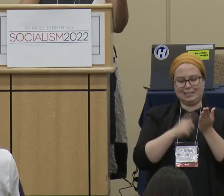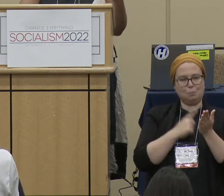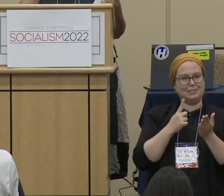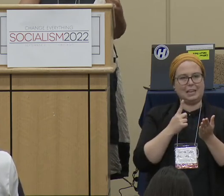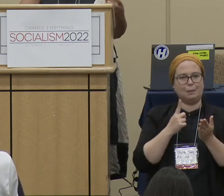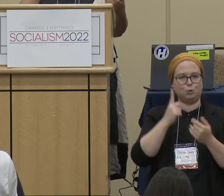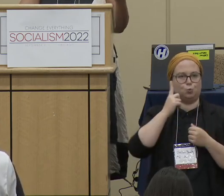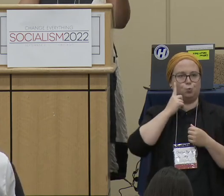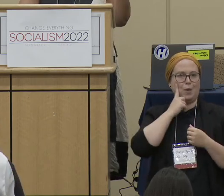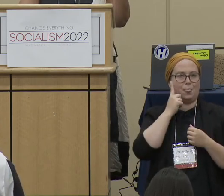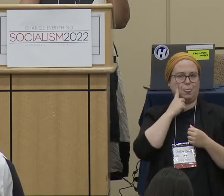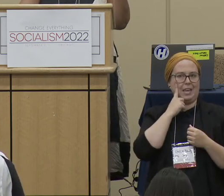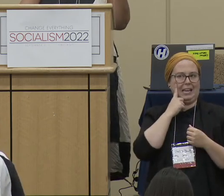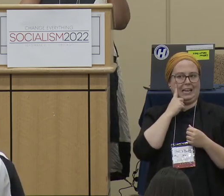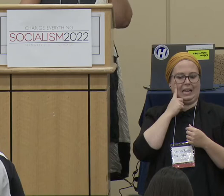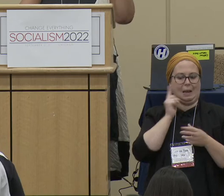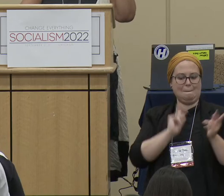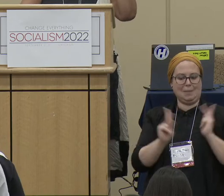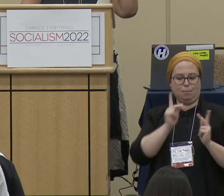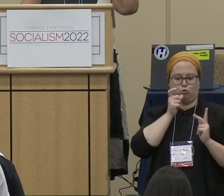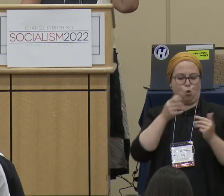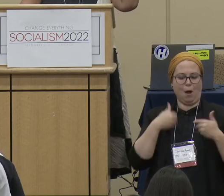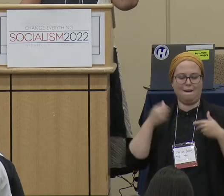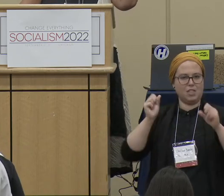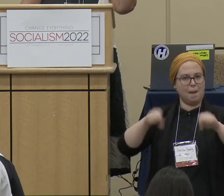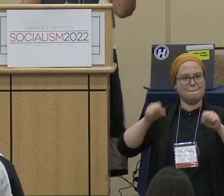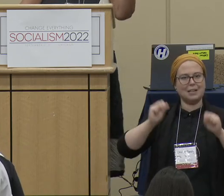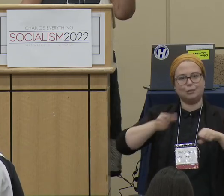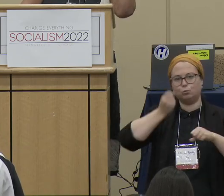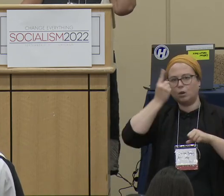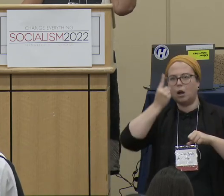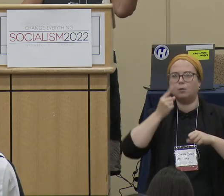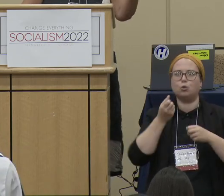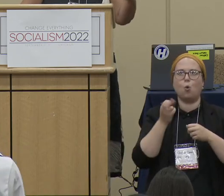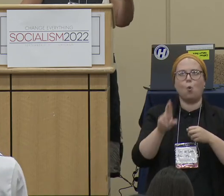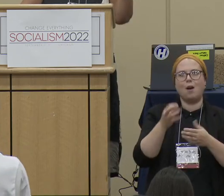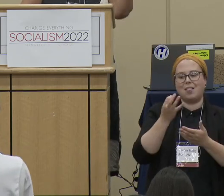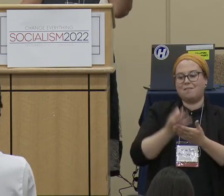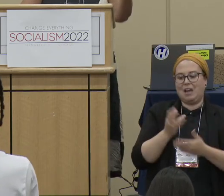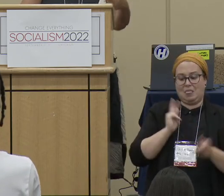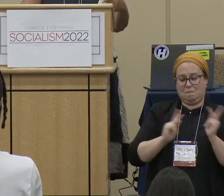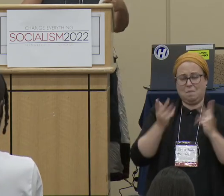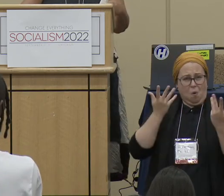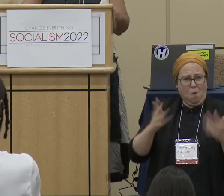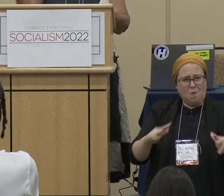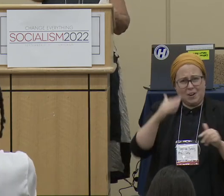an organizer . But I think, you know, we sometimes underestimate the ability of feel people to grasp, or the